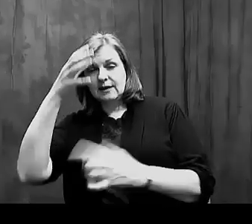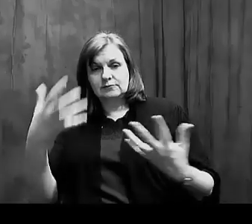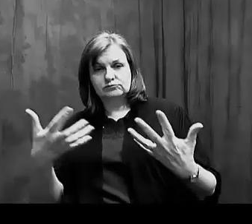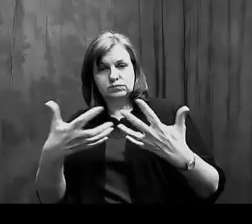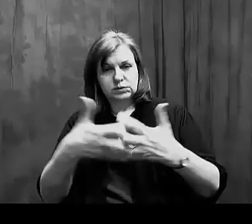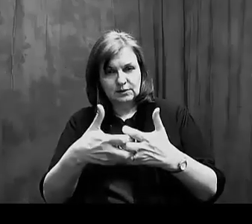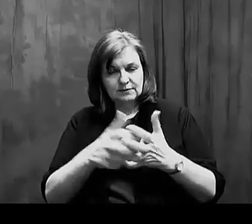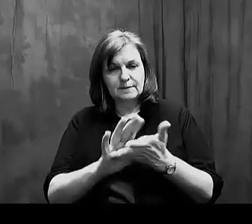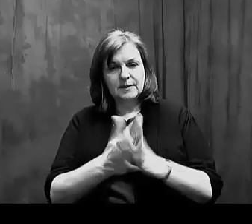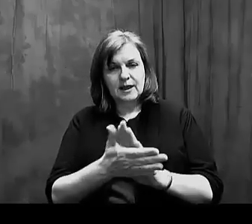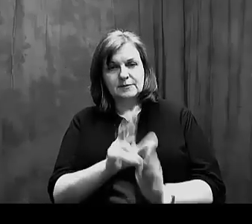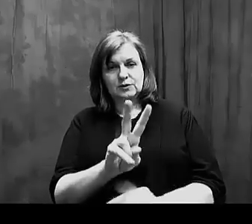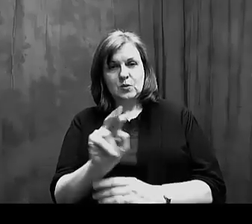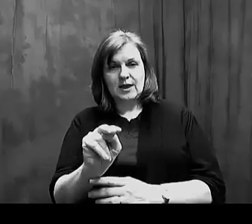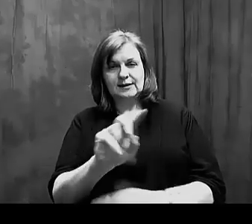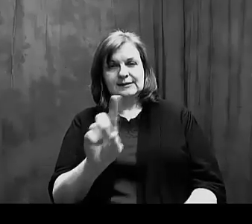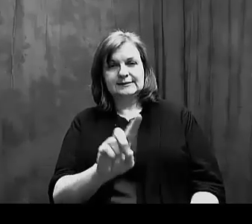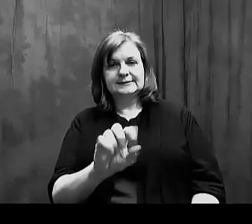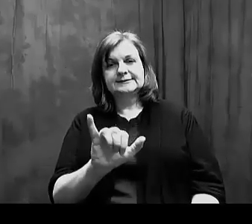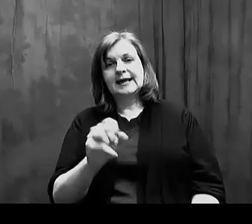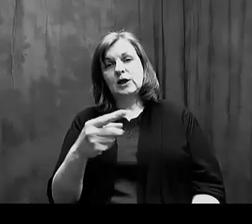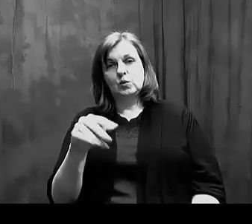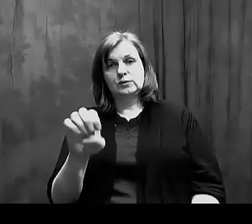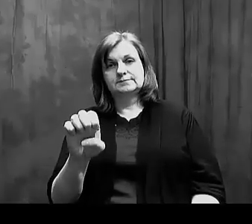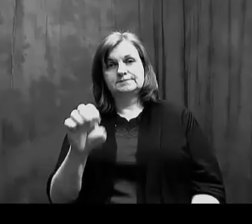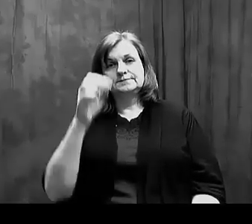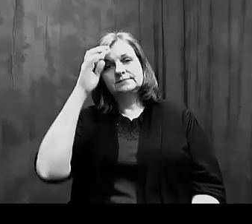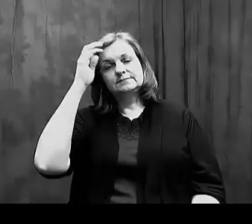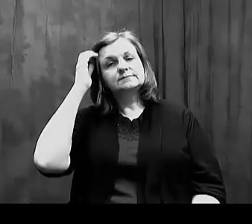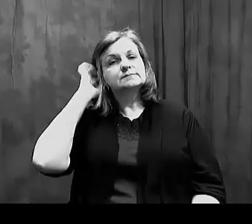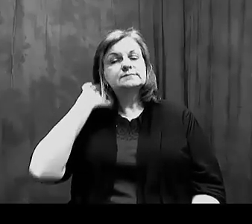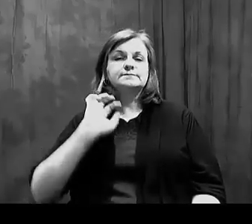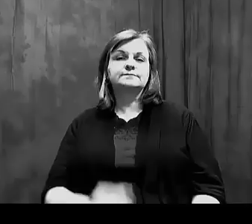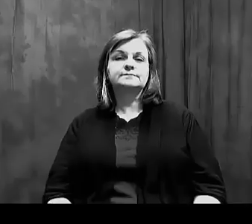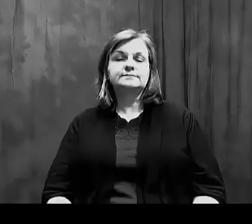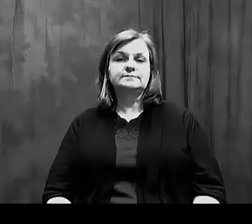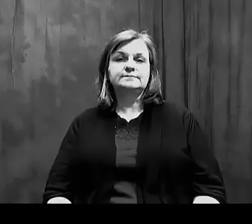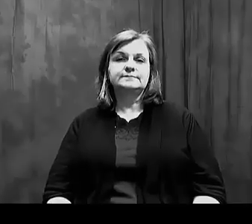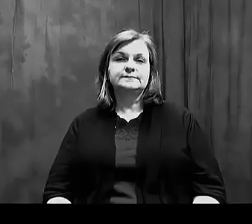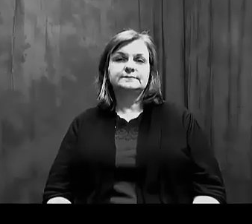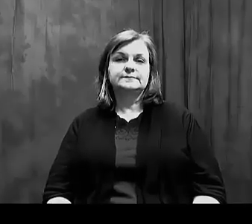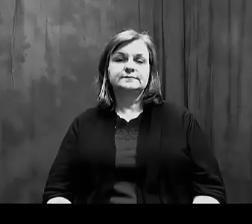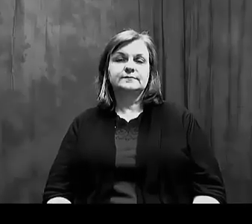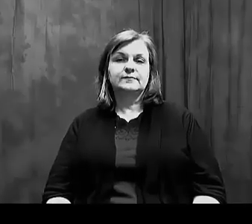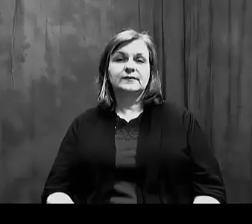now that genetic material is very important because its an entire copy of DNA that's going to